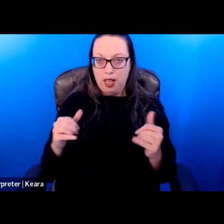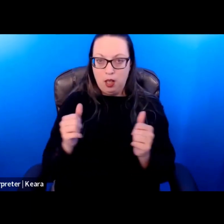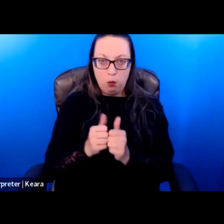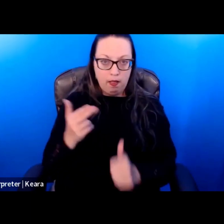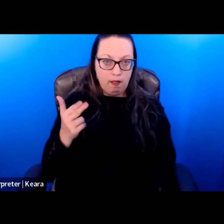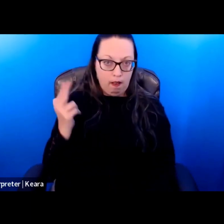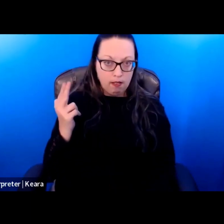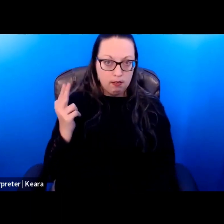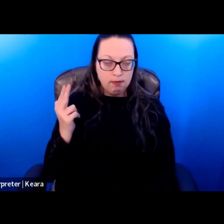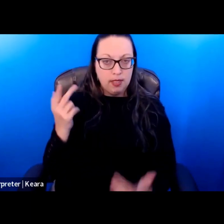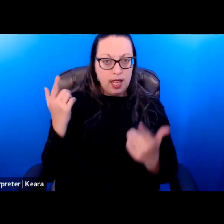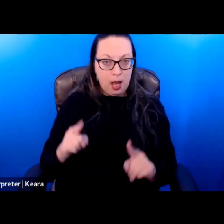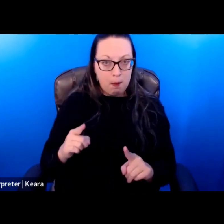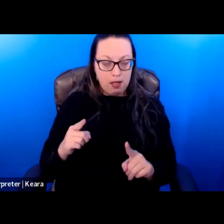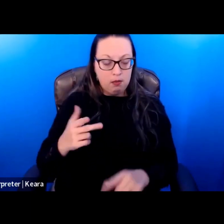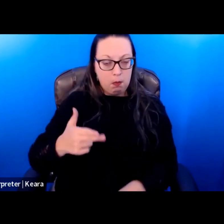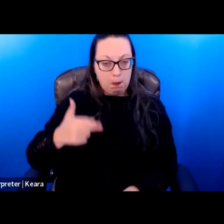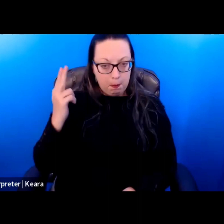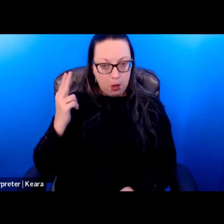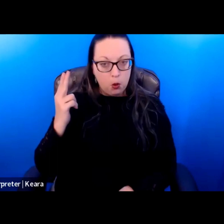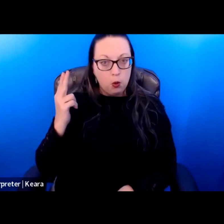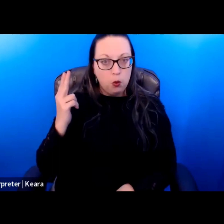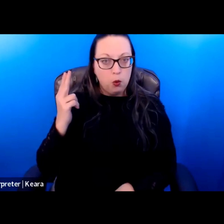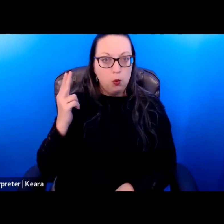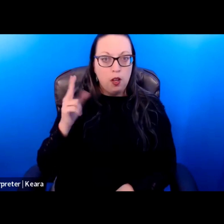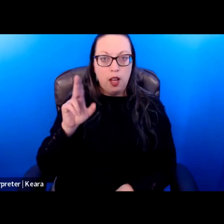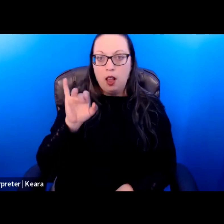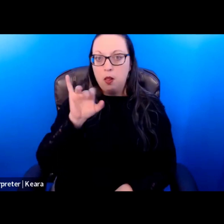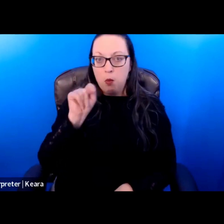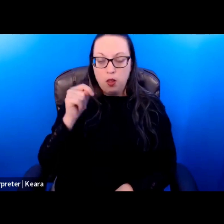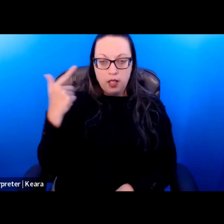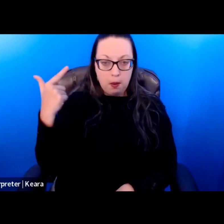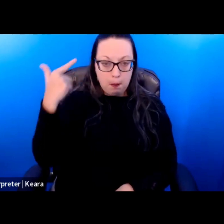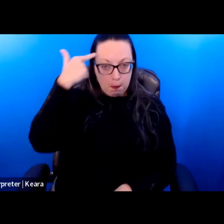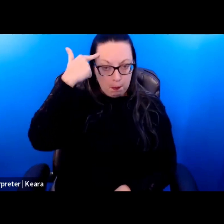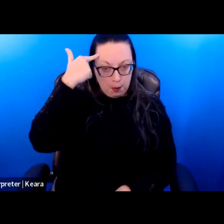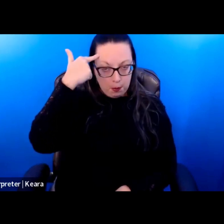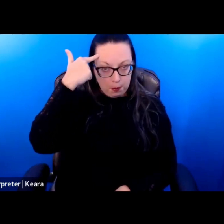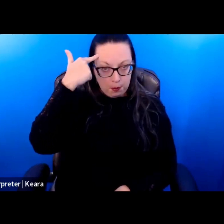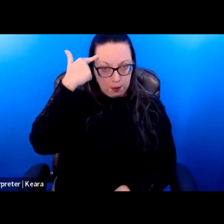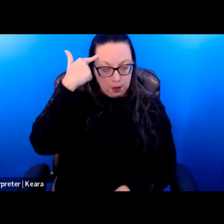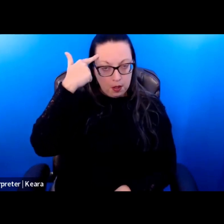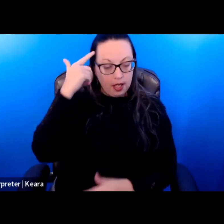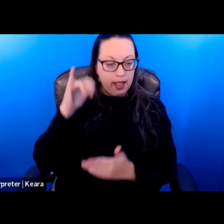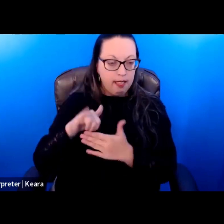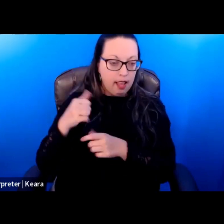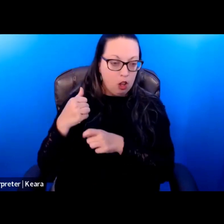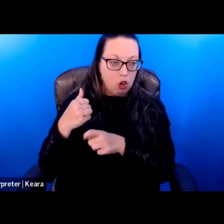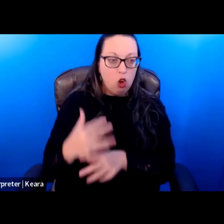the gun went off. And the bullet struck me in the temple, which caused me caused me to be blind